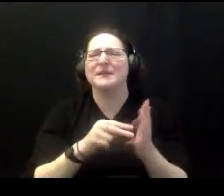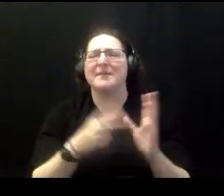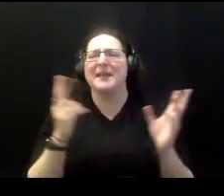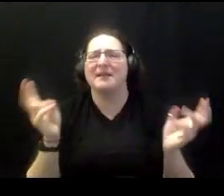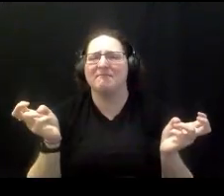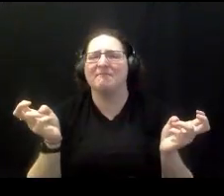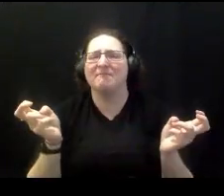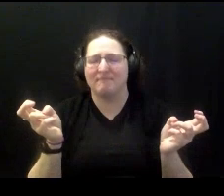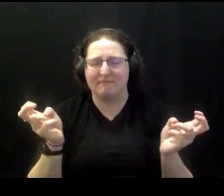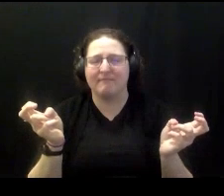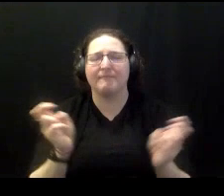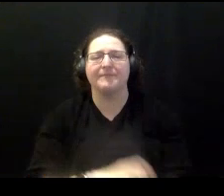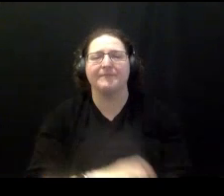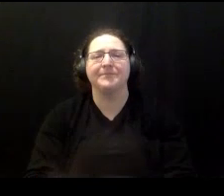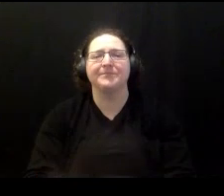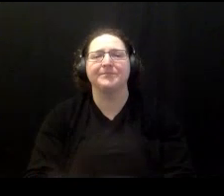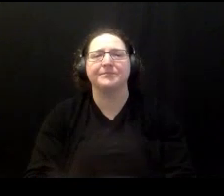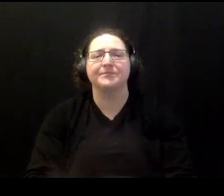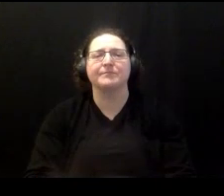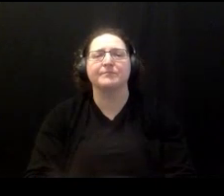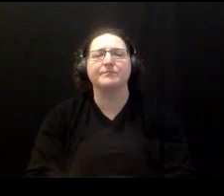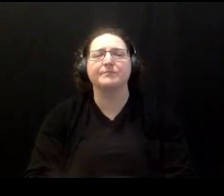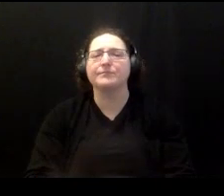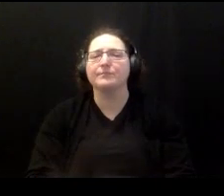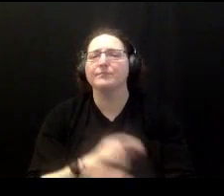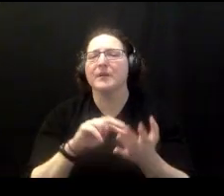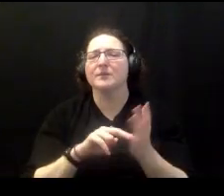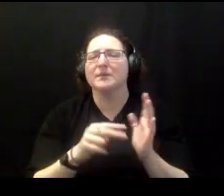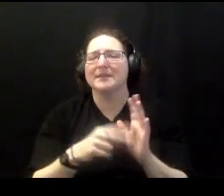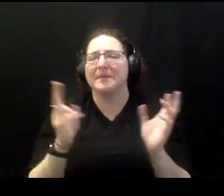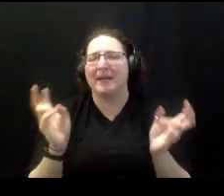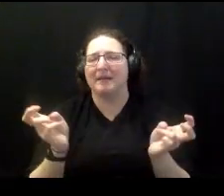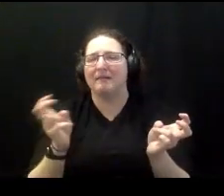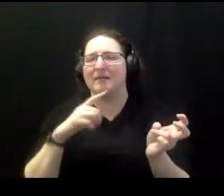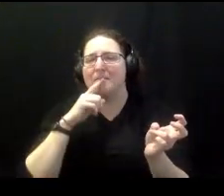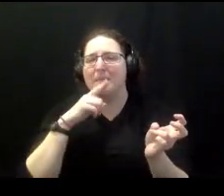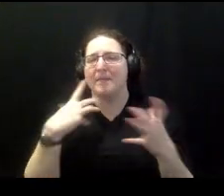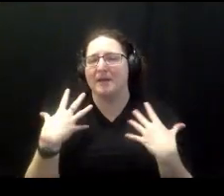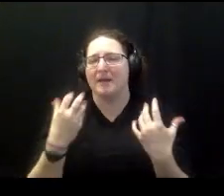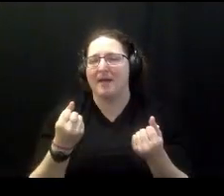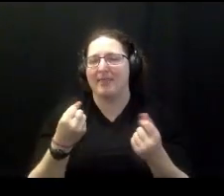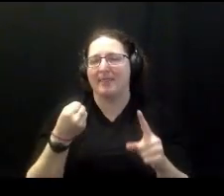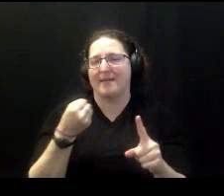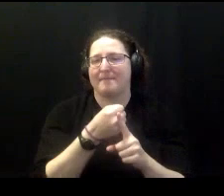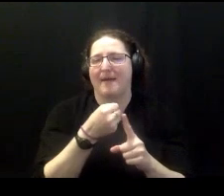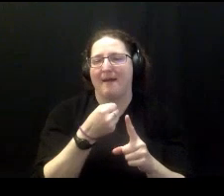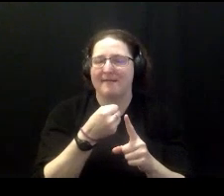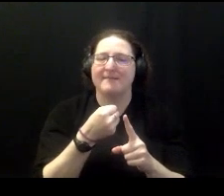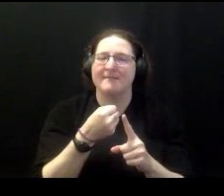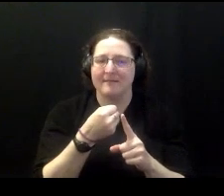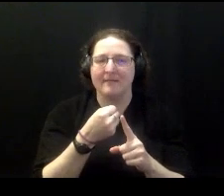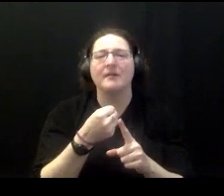So what do we mean by public health impacts? As mentioned earlier, public health